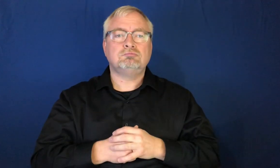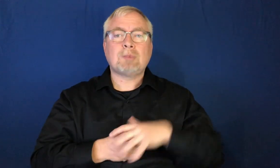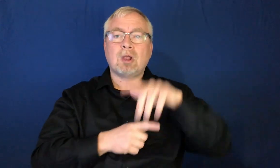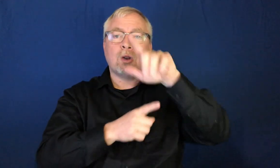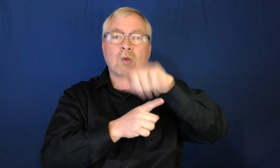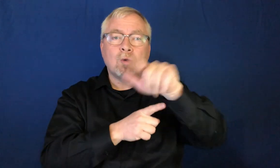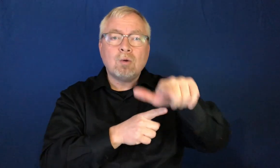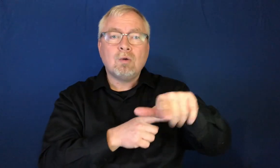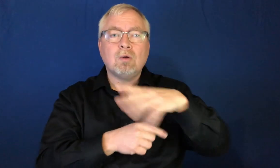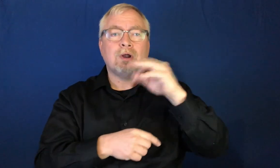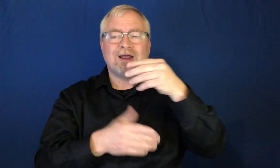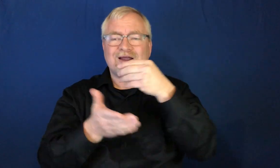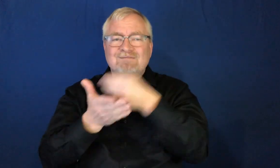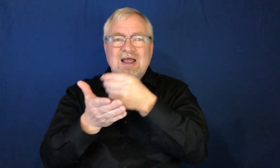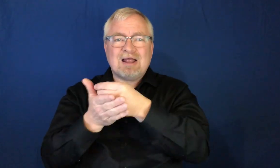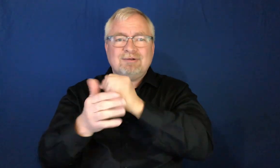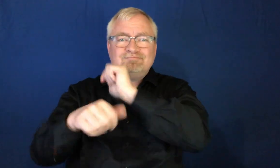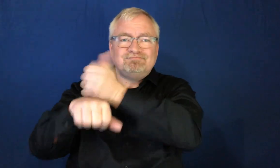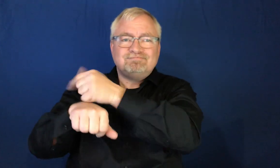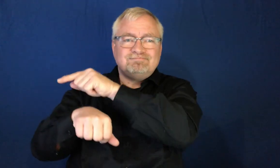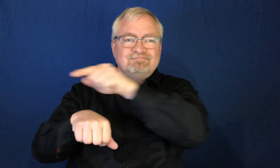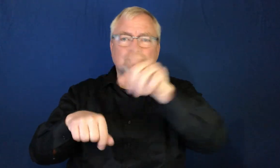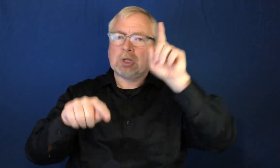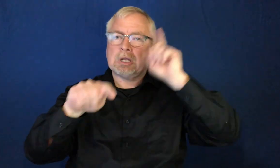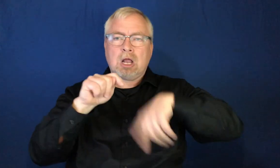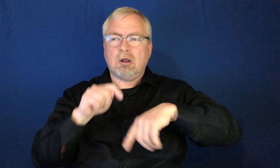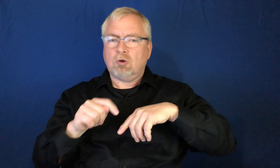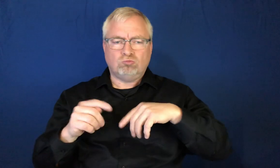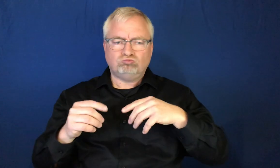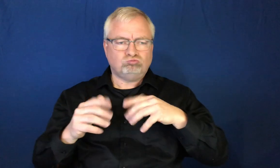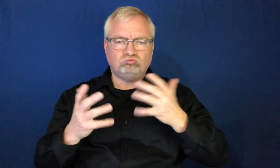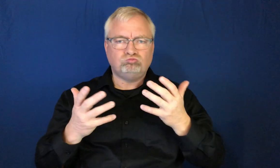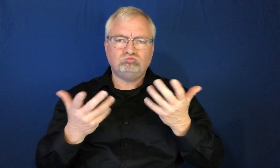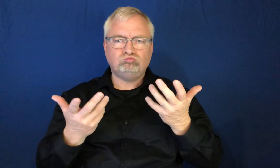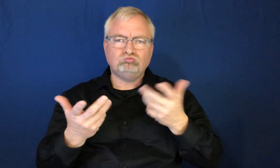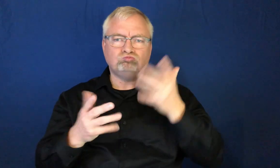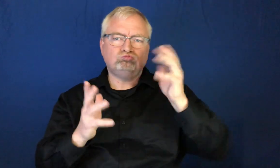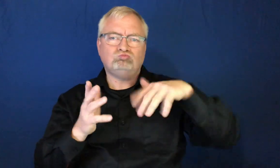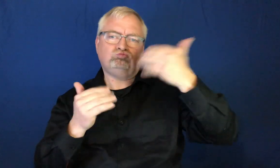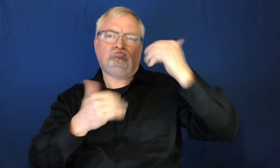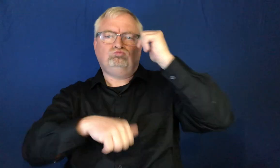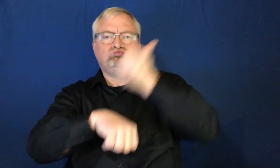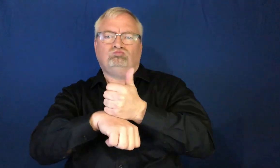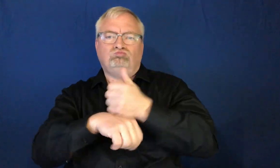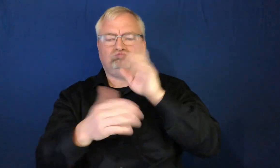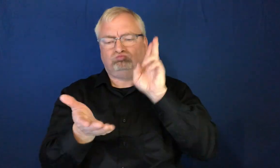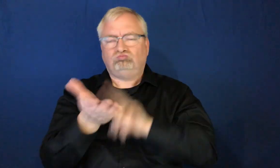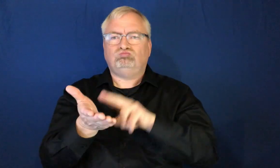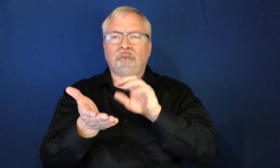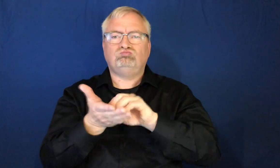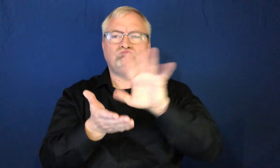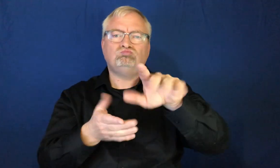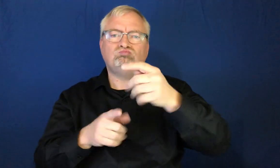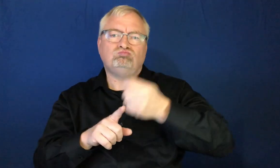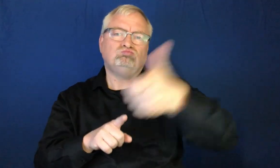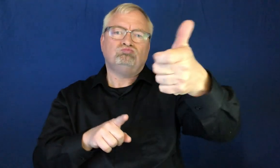landlords and financial institutions cannot begin eviction proceedings